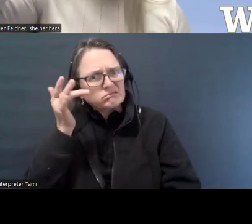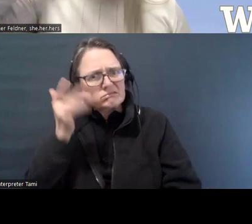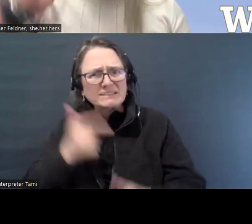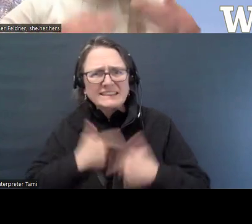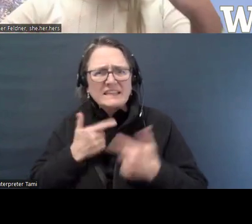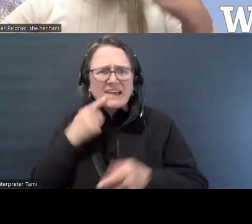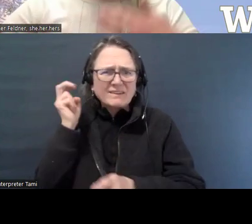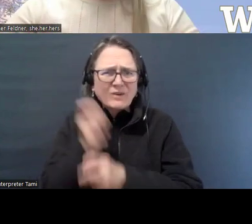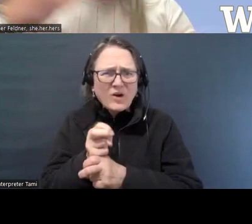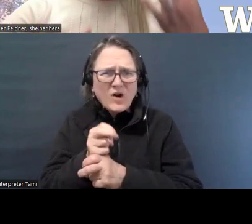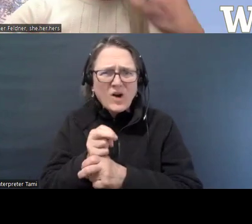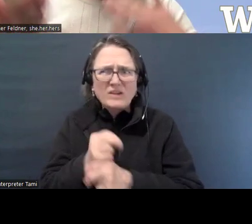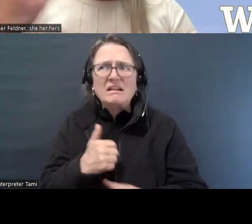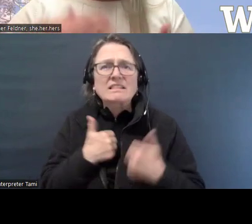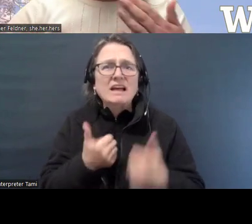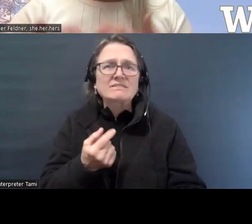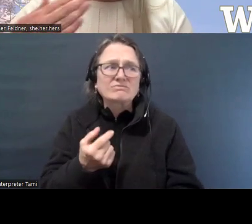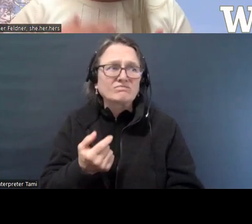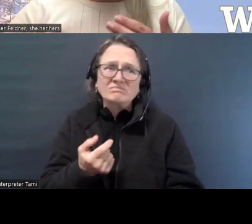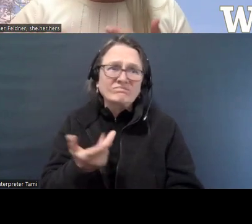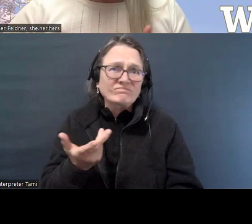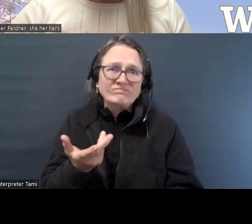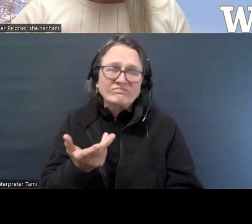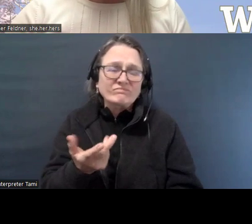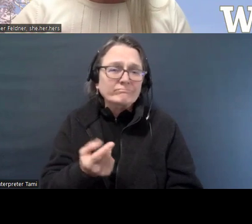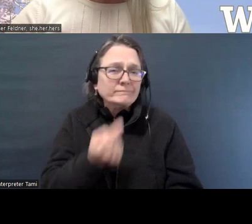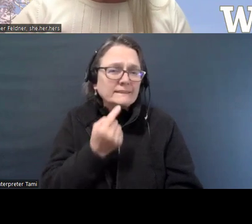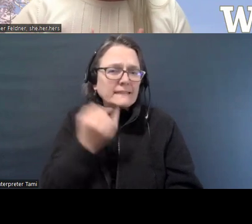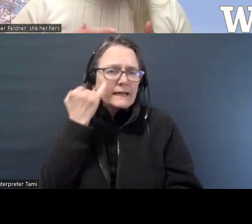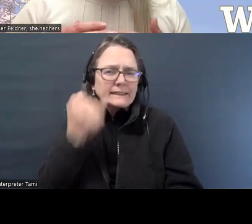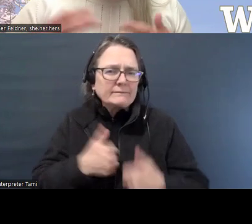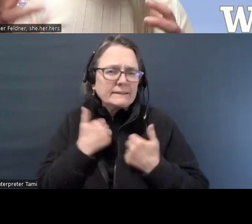And so that's where that reinforcement of stereotypes tends to come in.